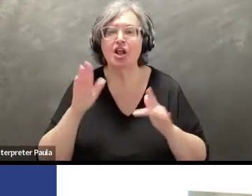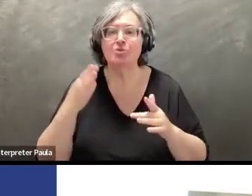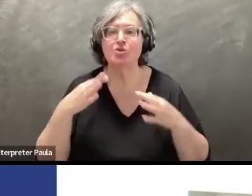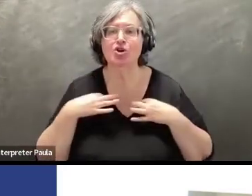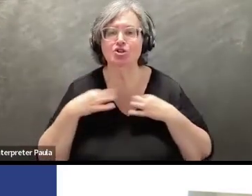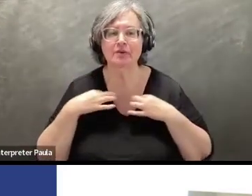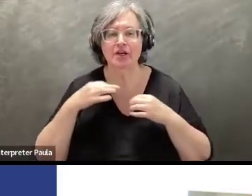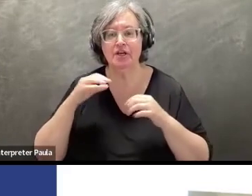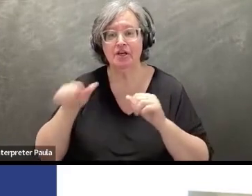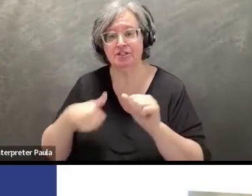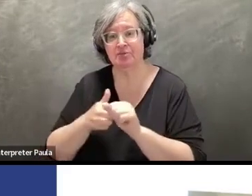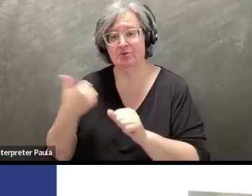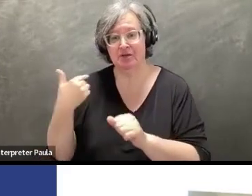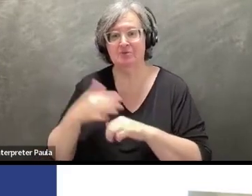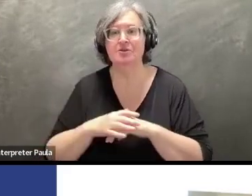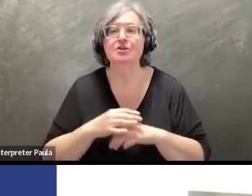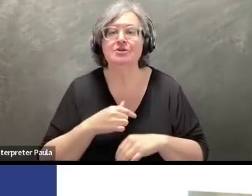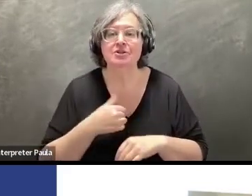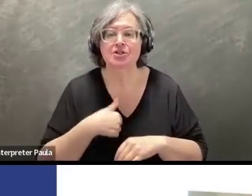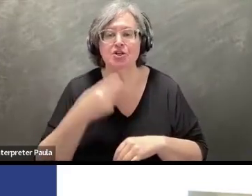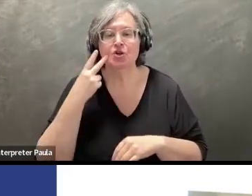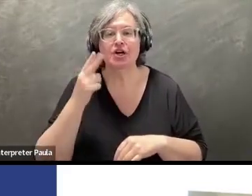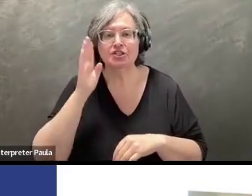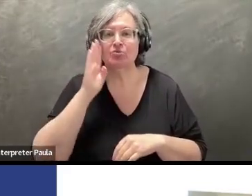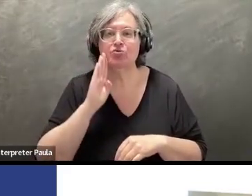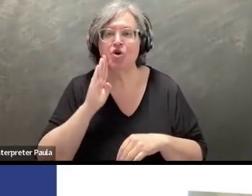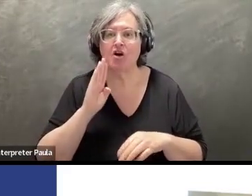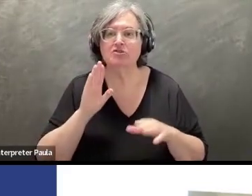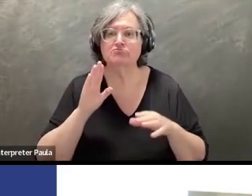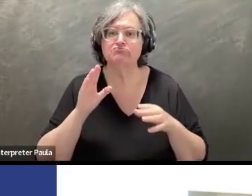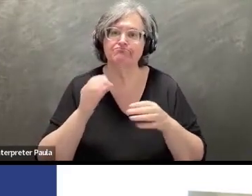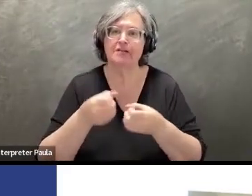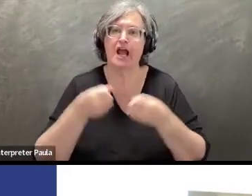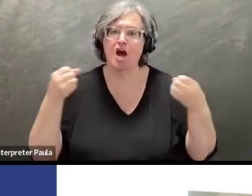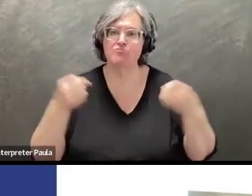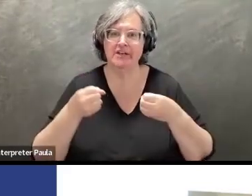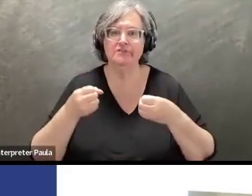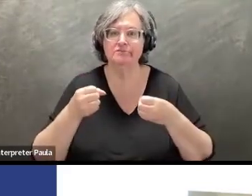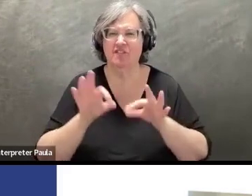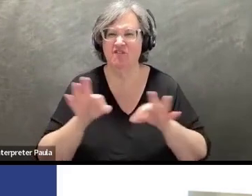Behind me, you see a brown buffet style cabinet, and in the